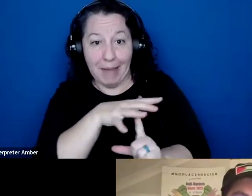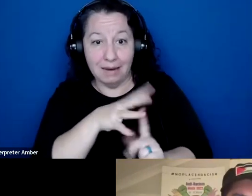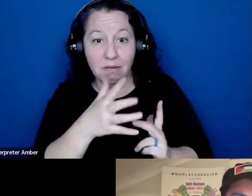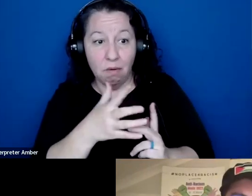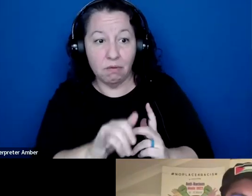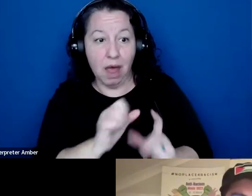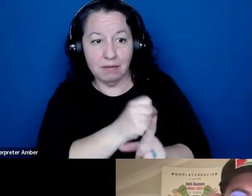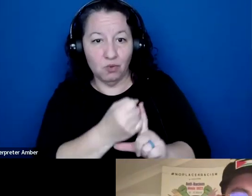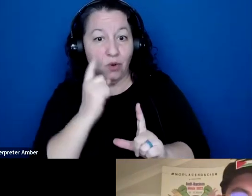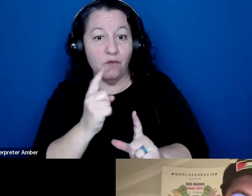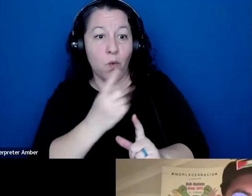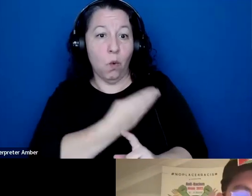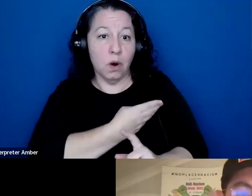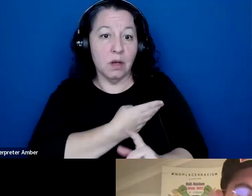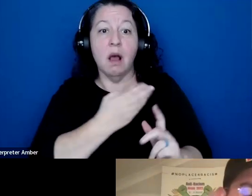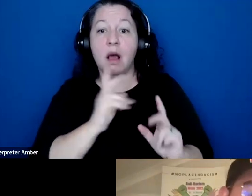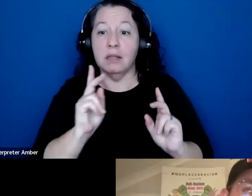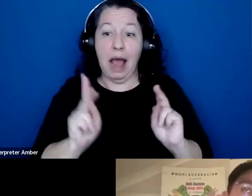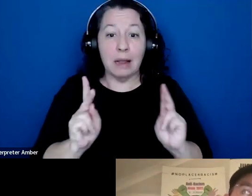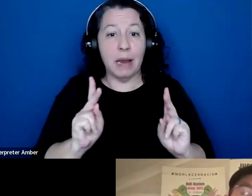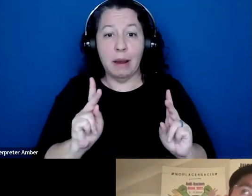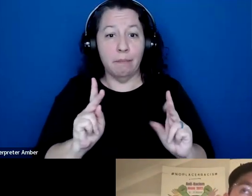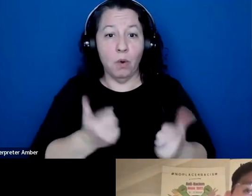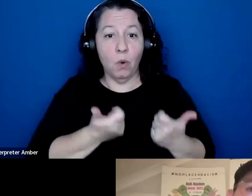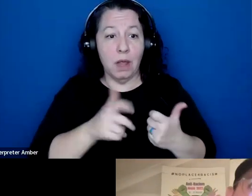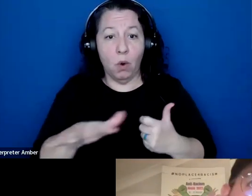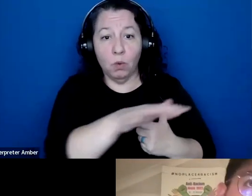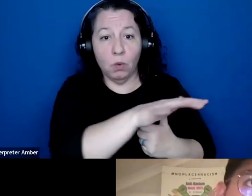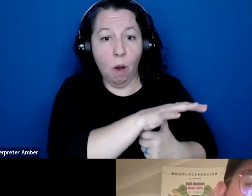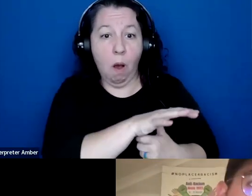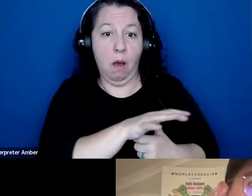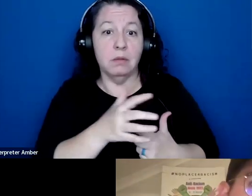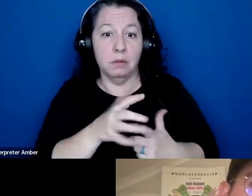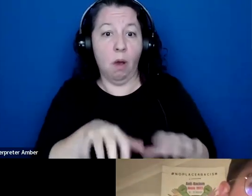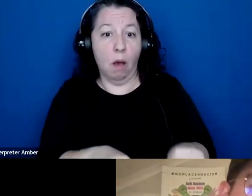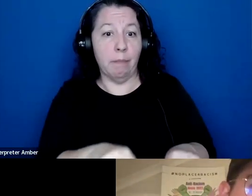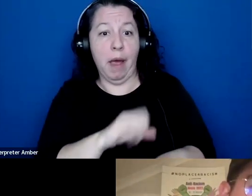of Gazans and people across occupied Palestine, but also through the really